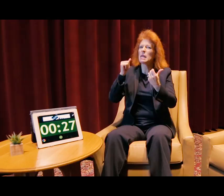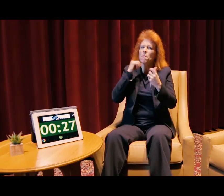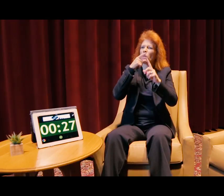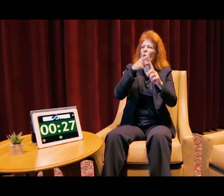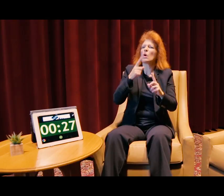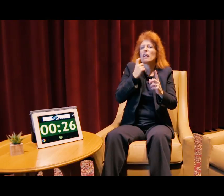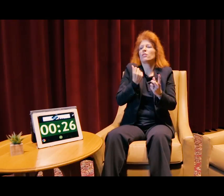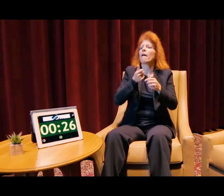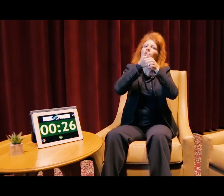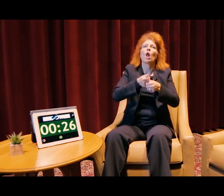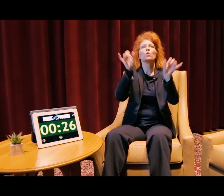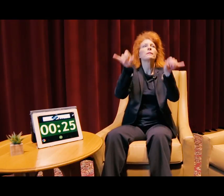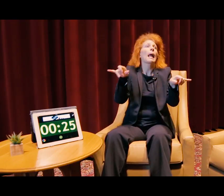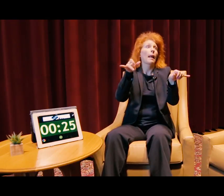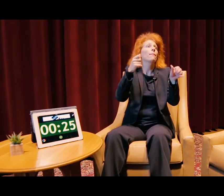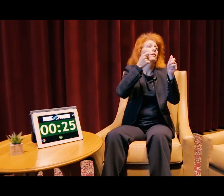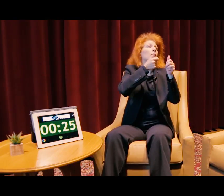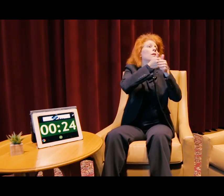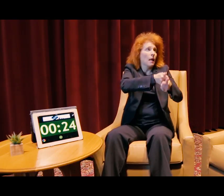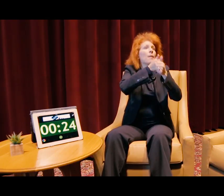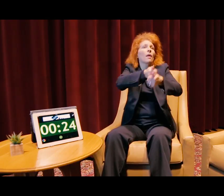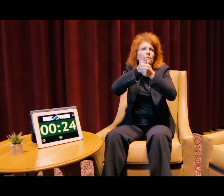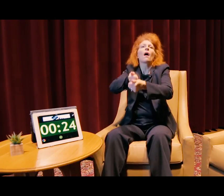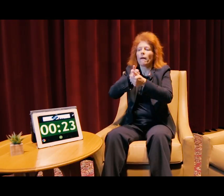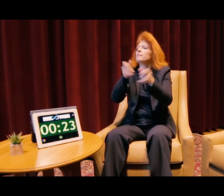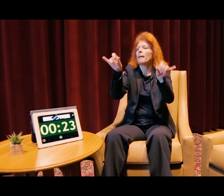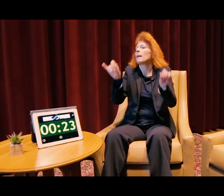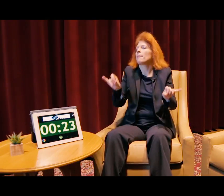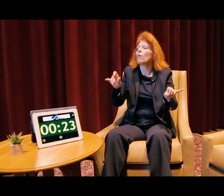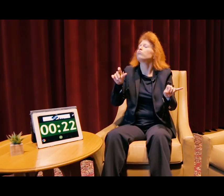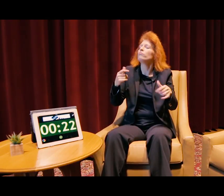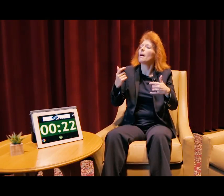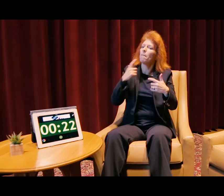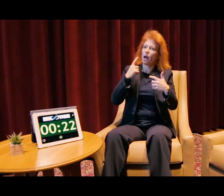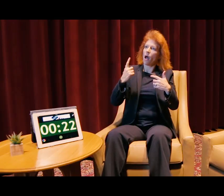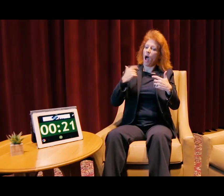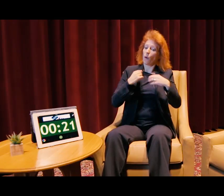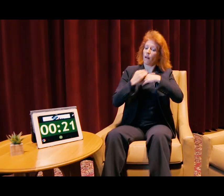And I think if I could do something differently or advise the younger self in me to do it differently,